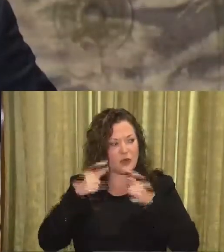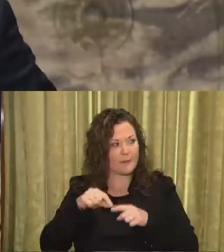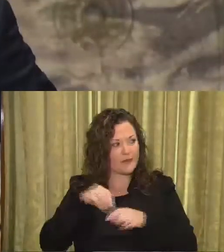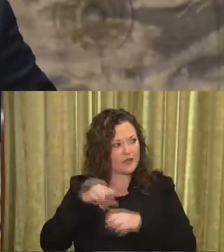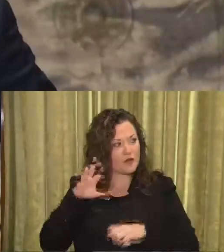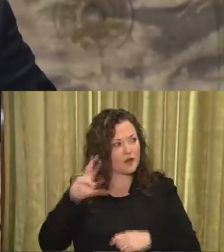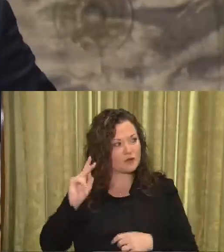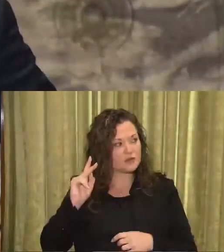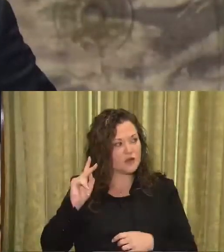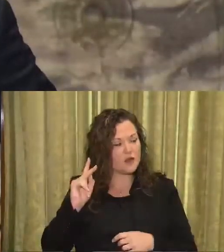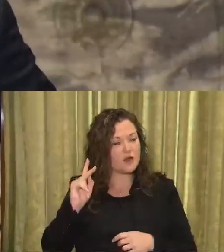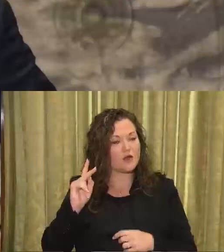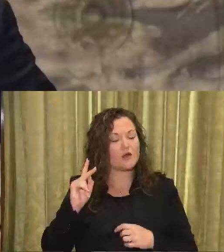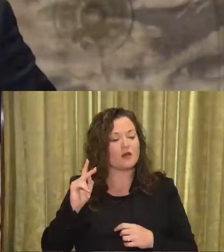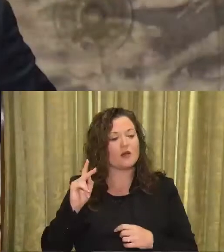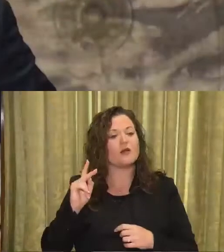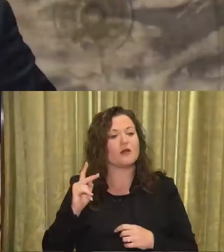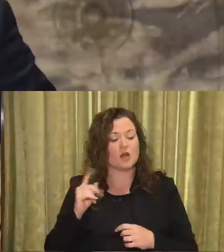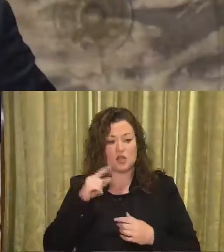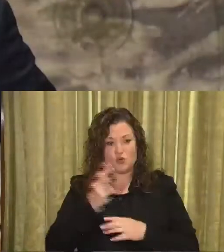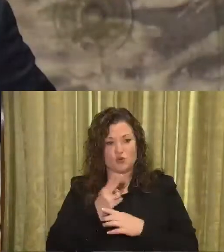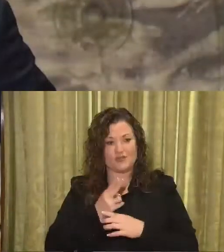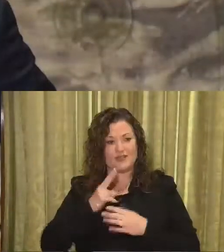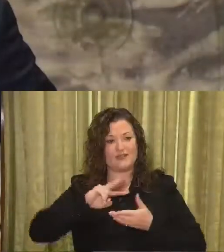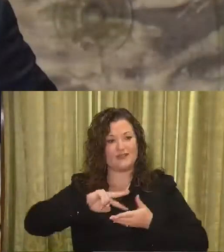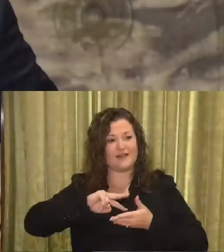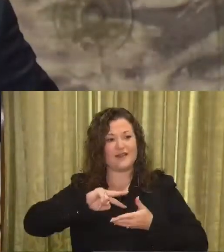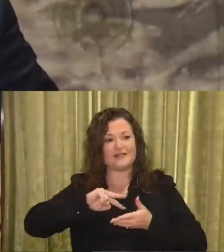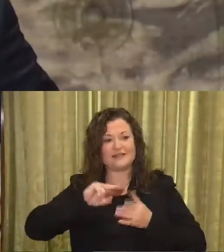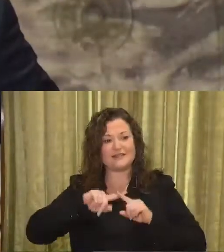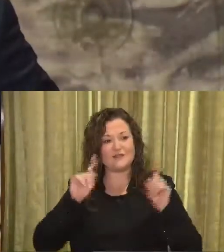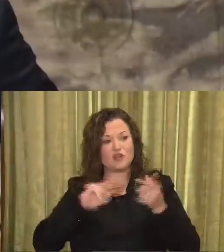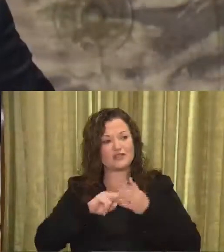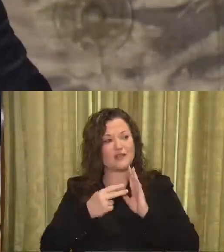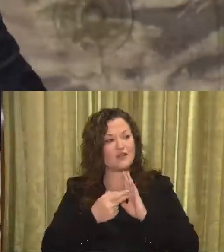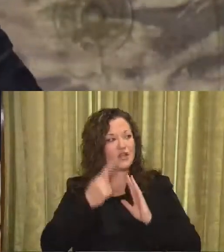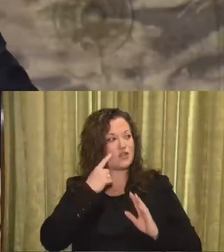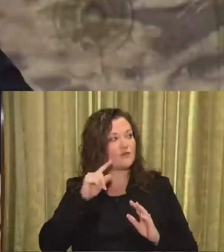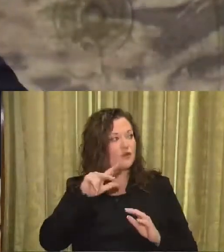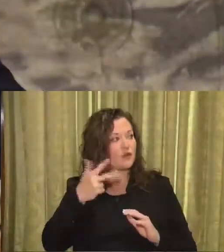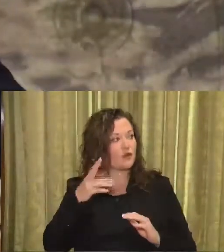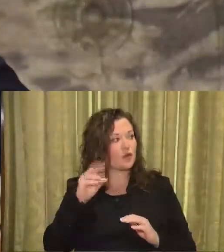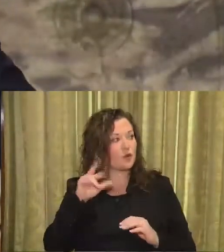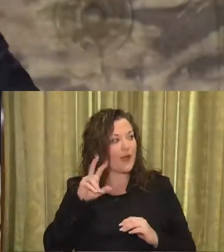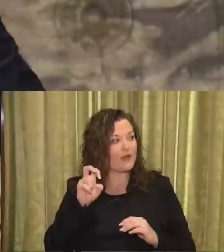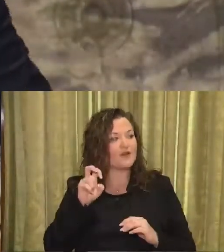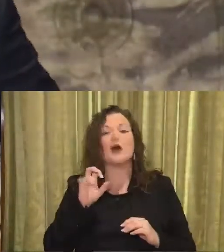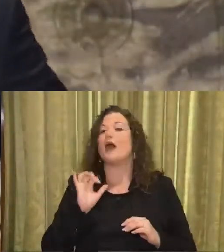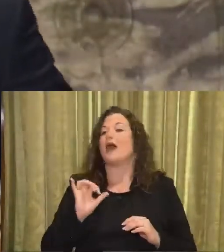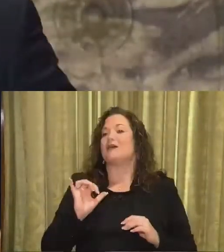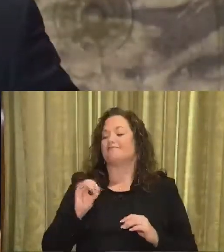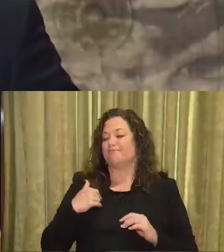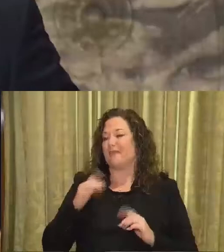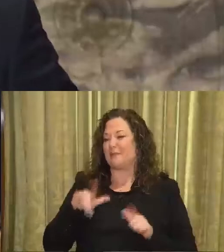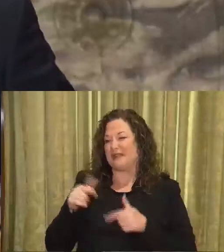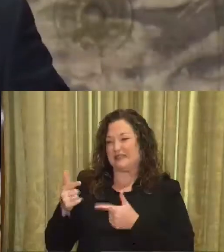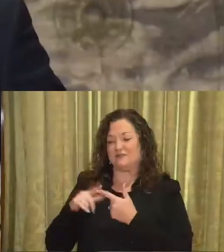And are you using a different definition of third wave from some experts? Yes, and I yield to the experts on that.